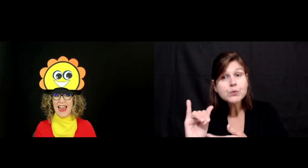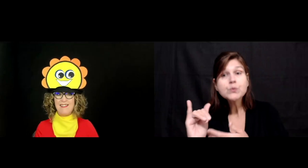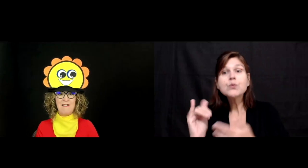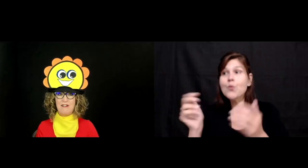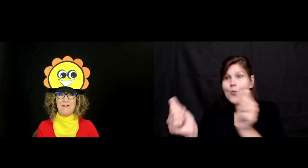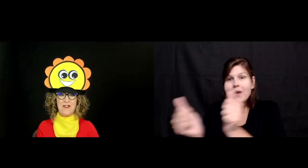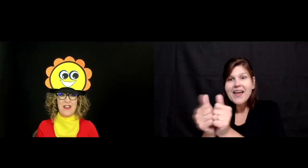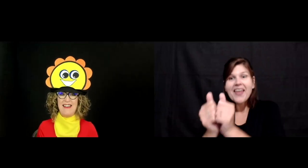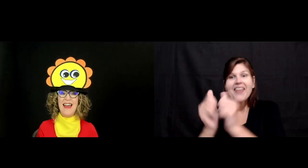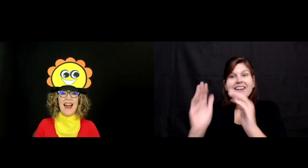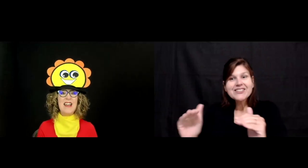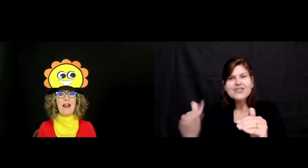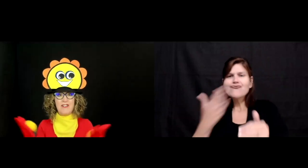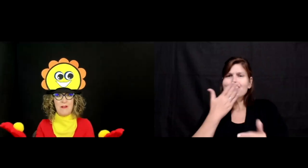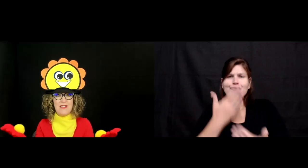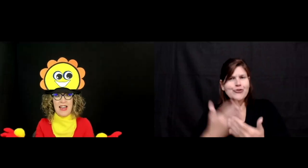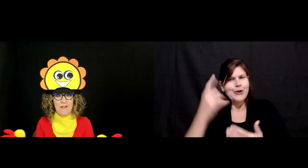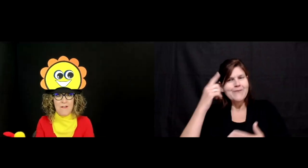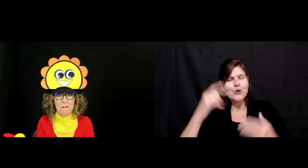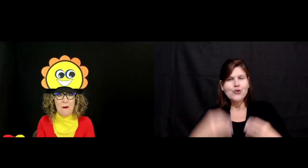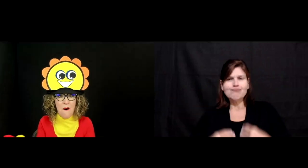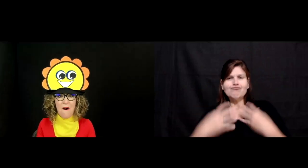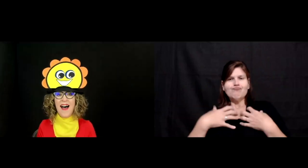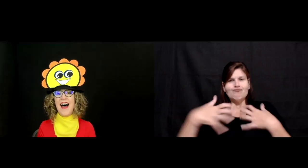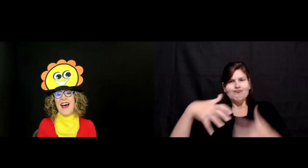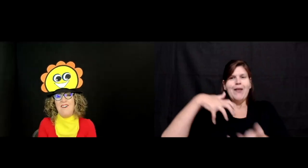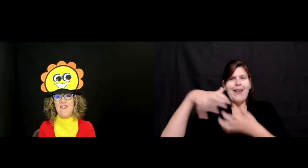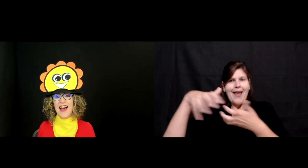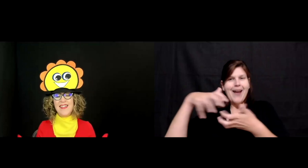It's so good for you and it makes you want to laugh even more.